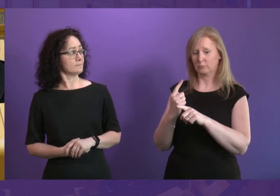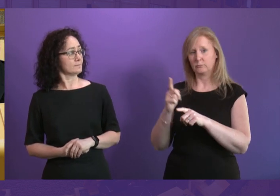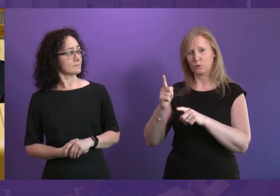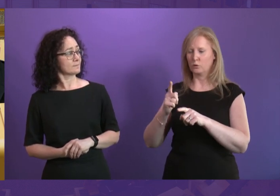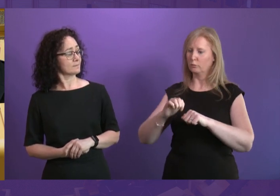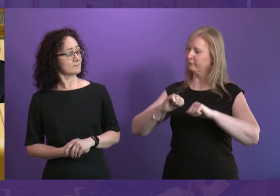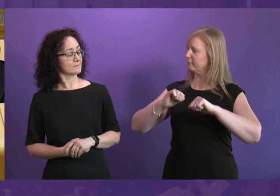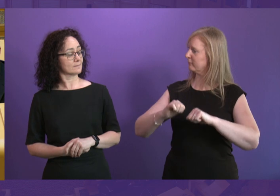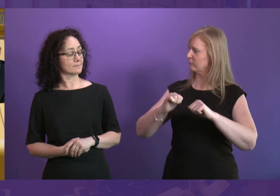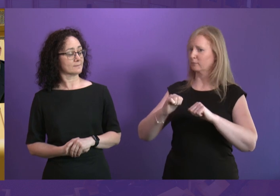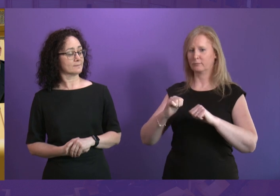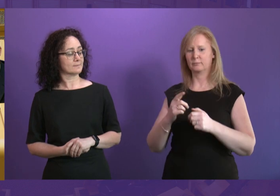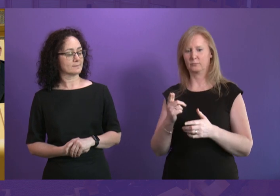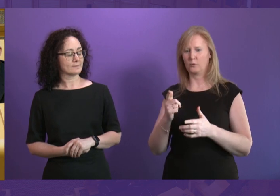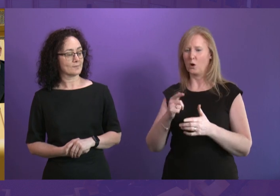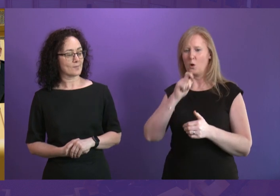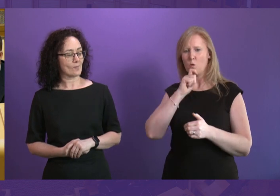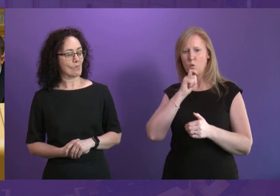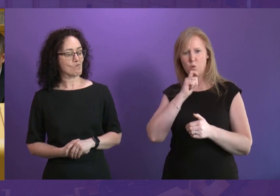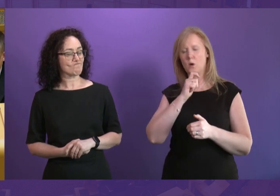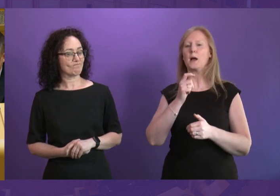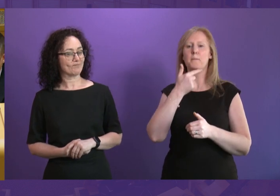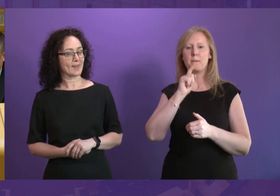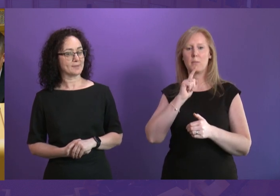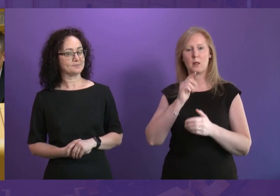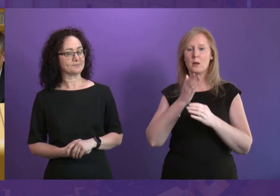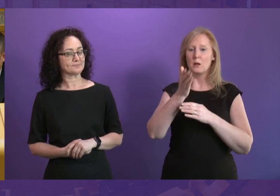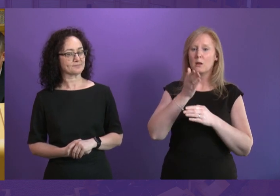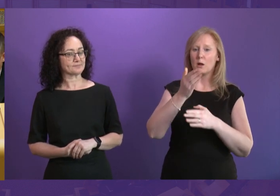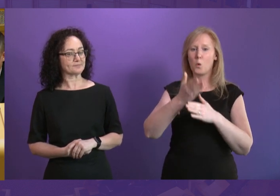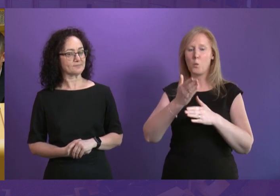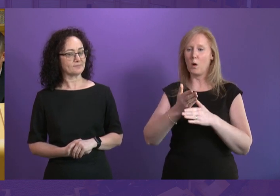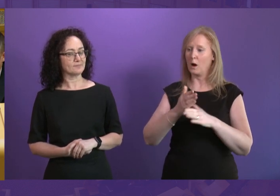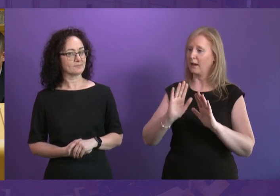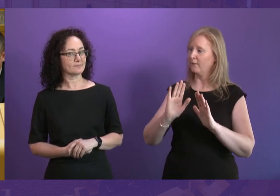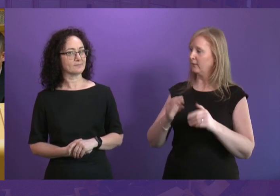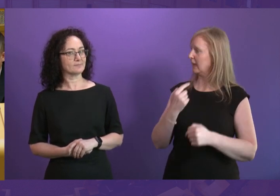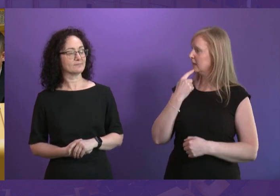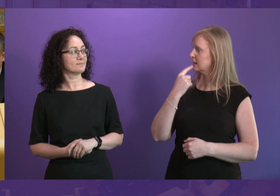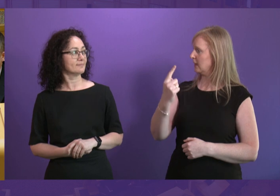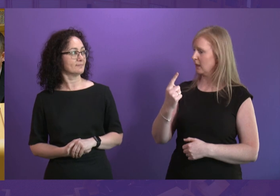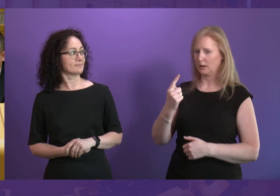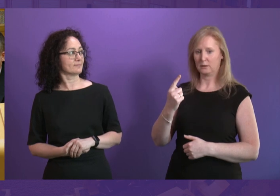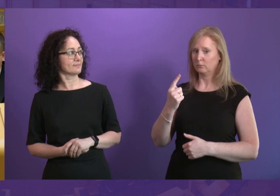people being punished for going to work and having no say, far less a vote, over that